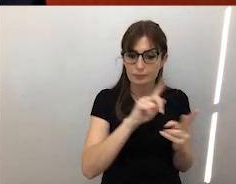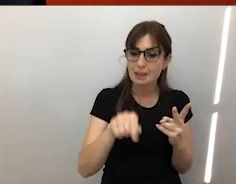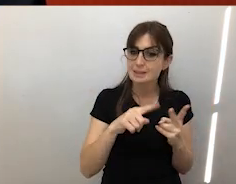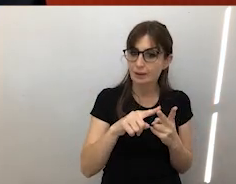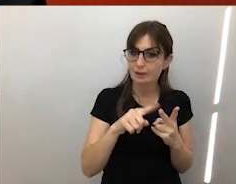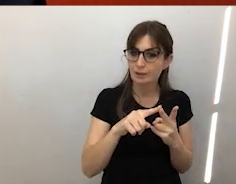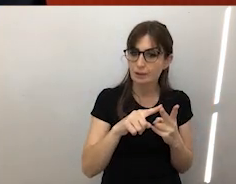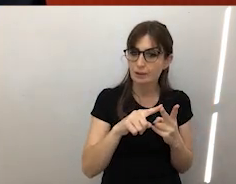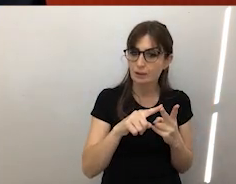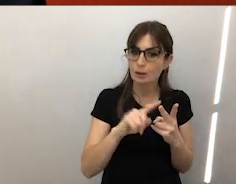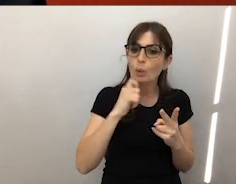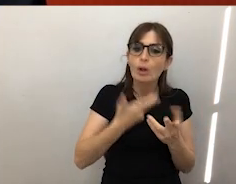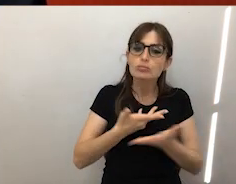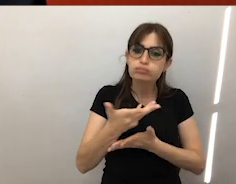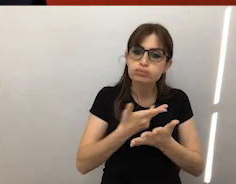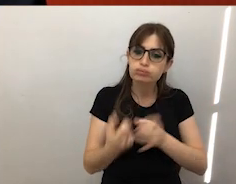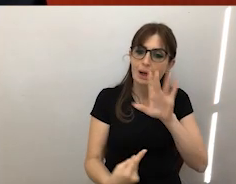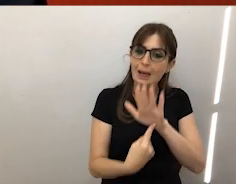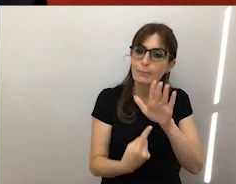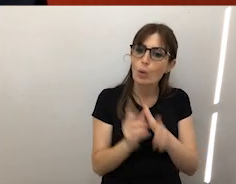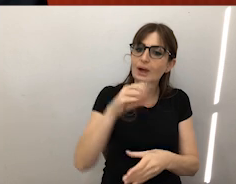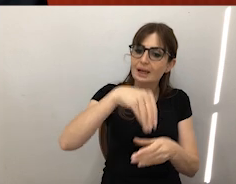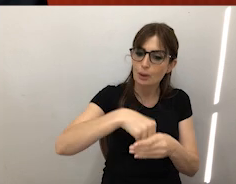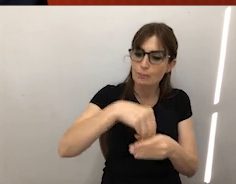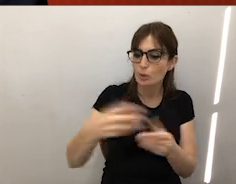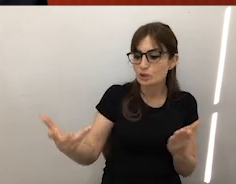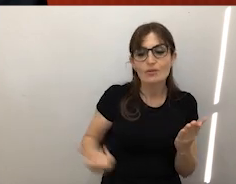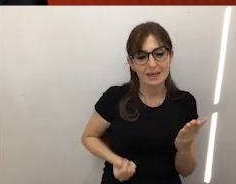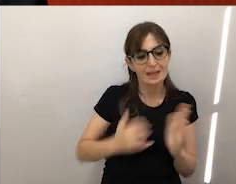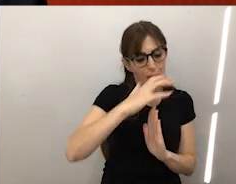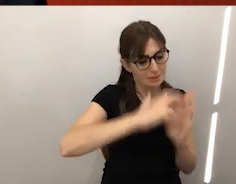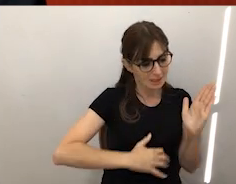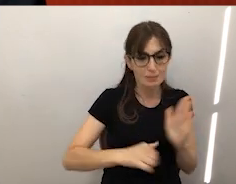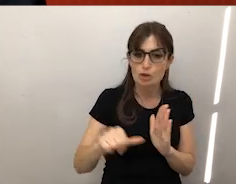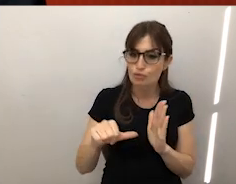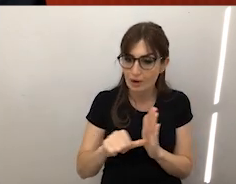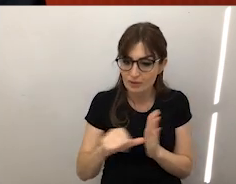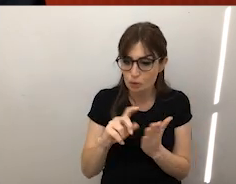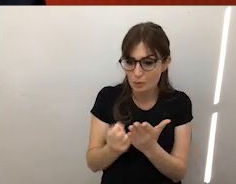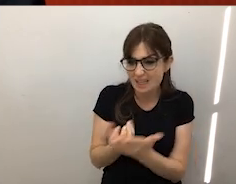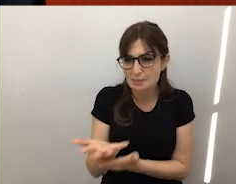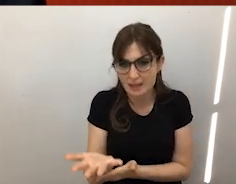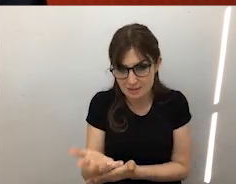Second, we'll discuss the key components of the income statement being revenue, expenses